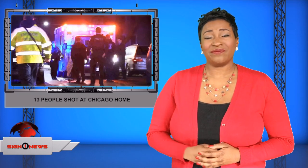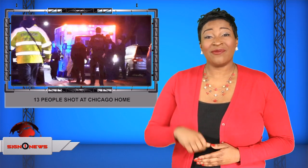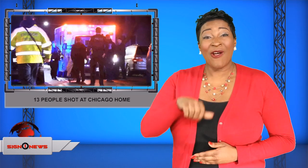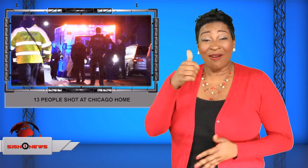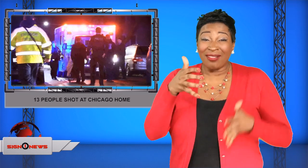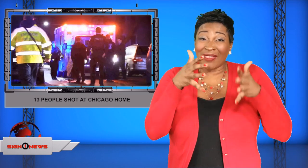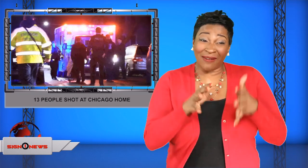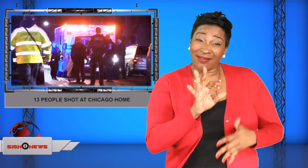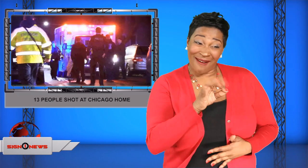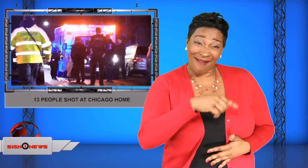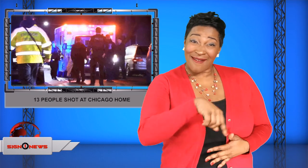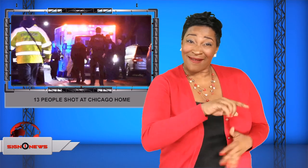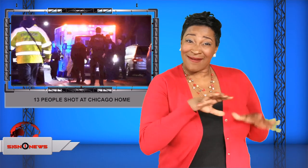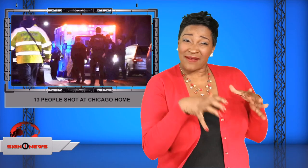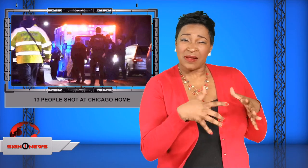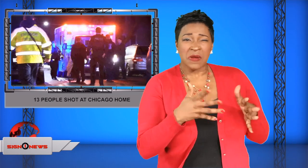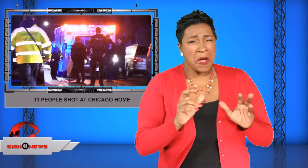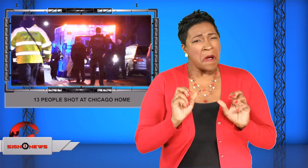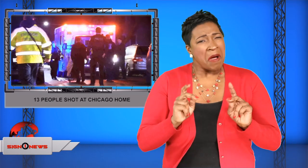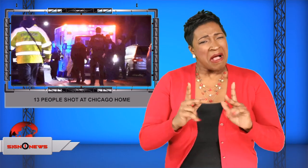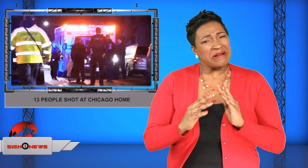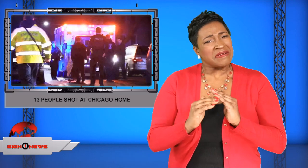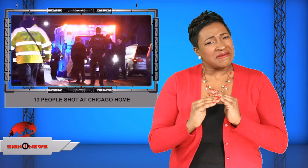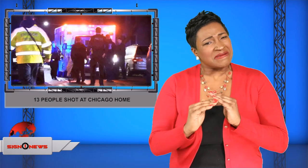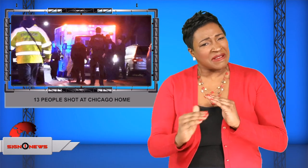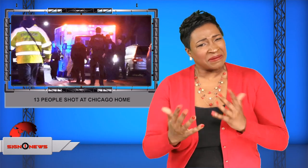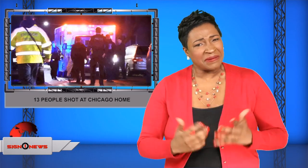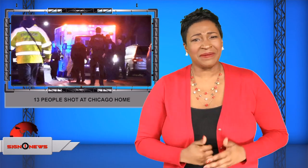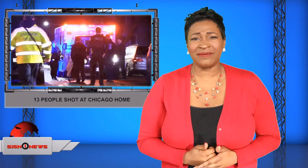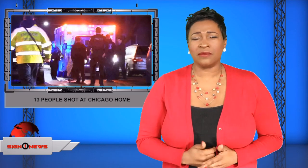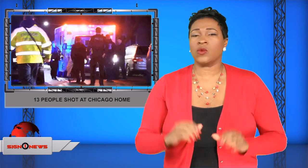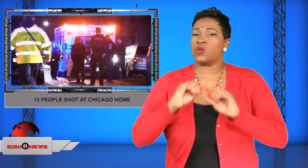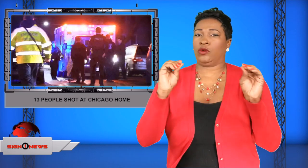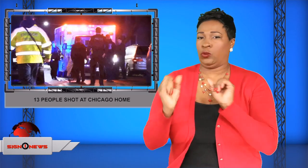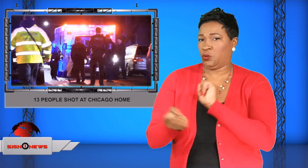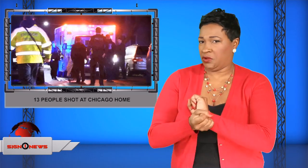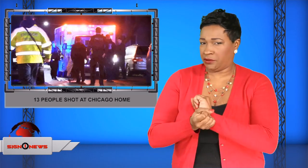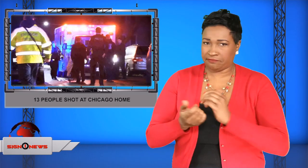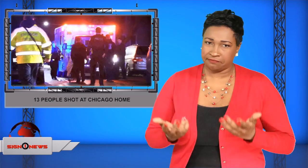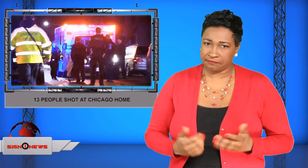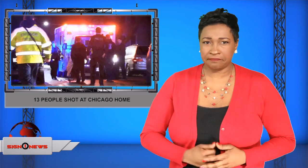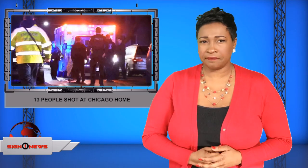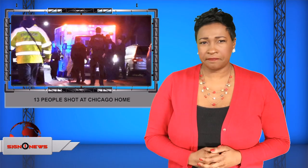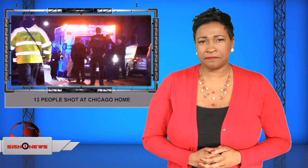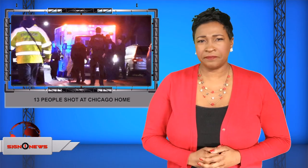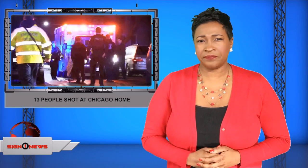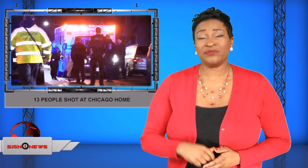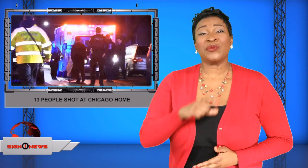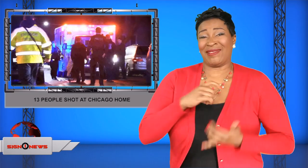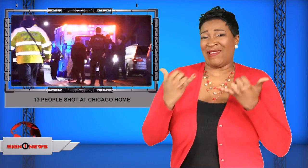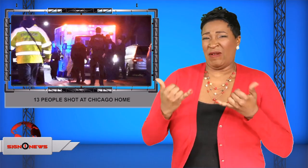The other victims are in stable condition. No arrests have been made.